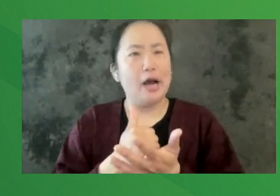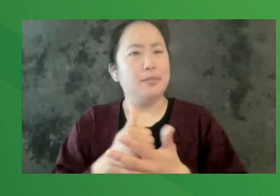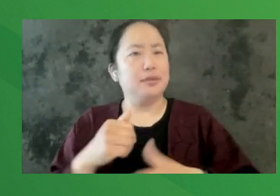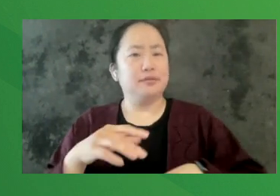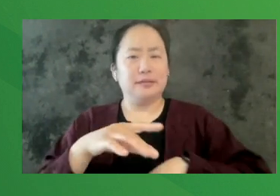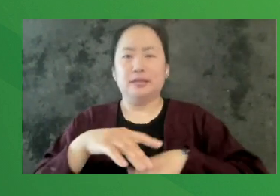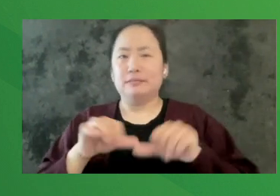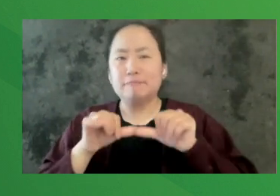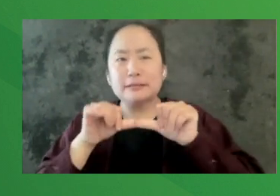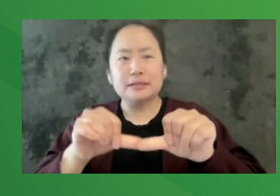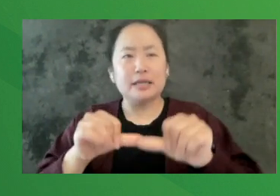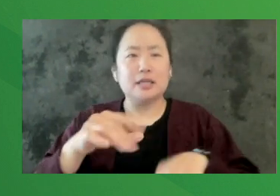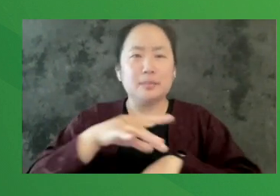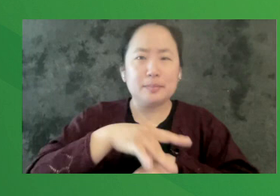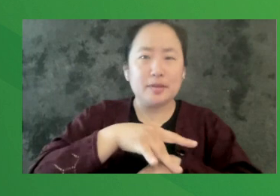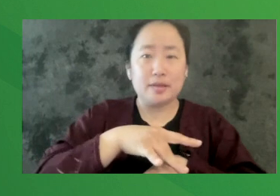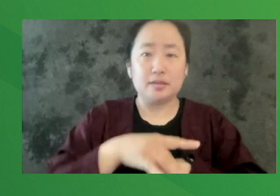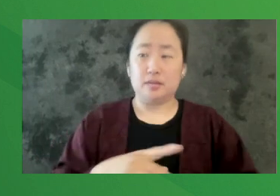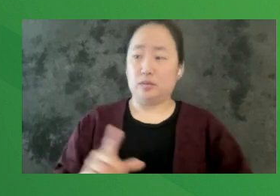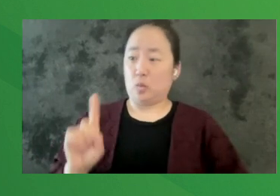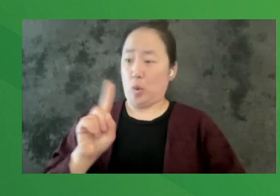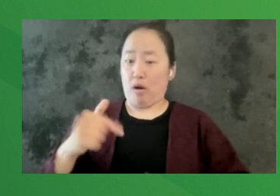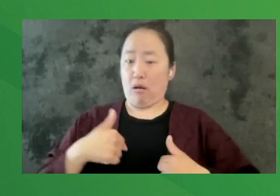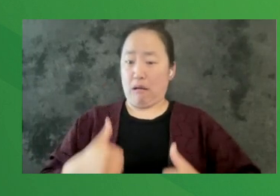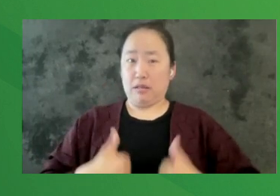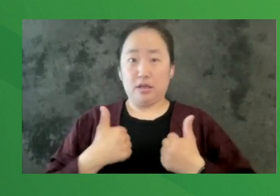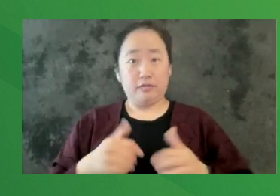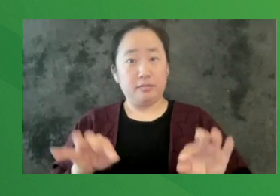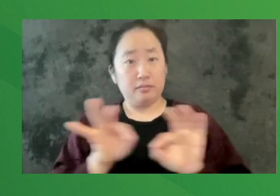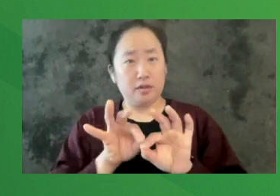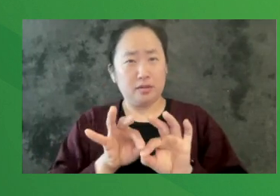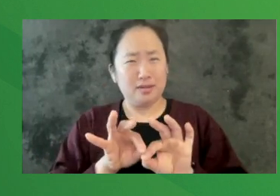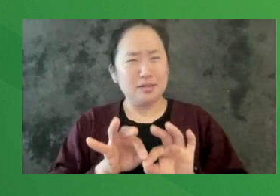Does where we live matter? So, let's get our kids to think about how they develop questions like